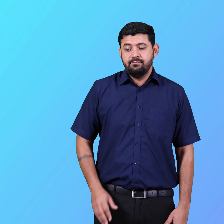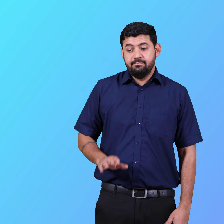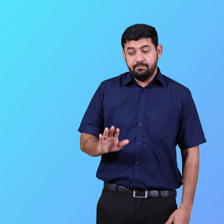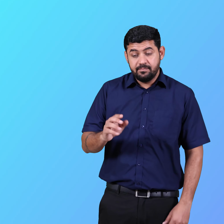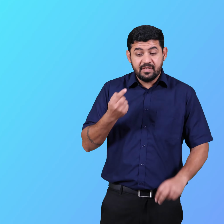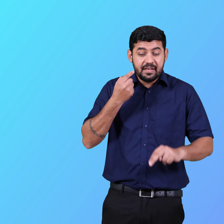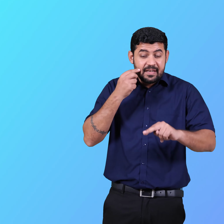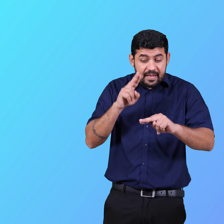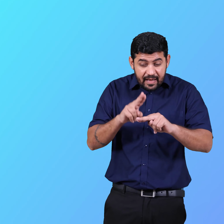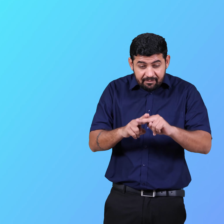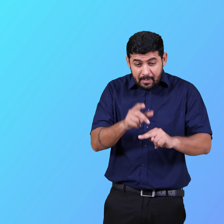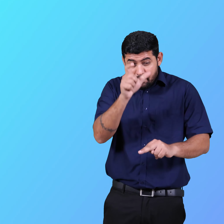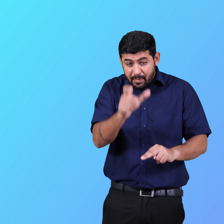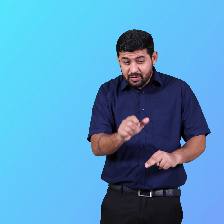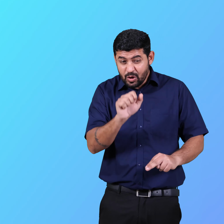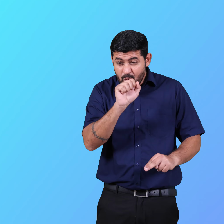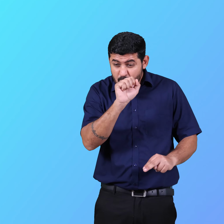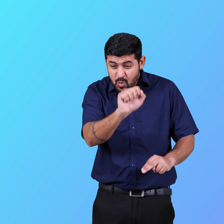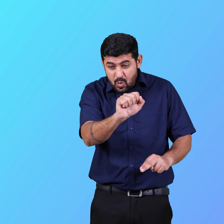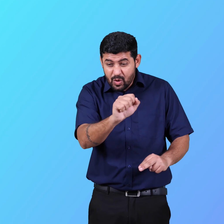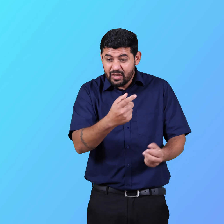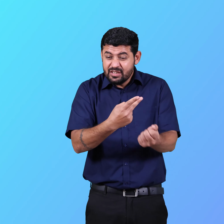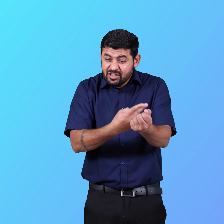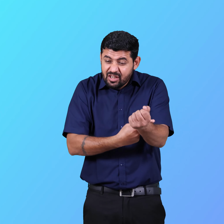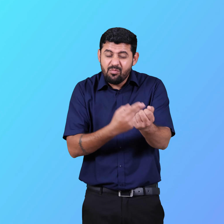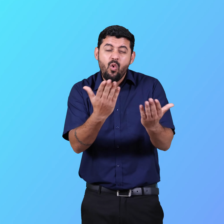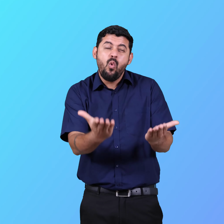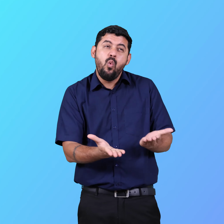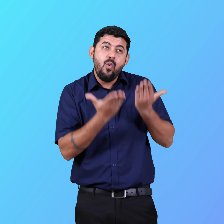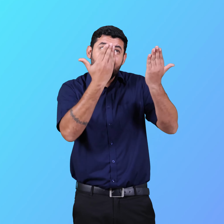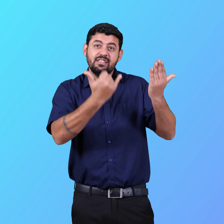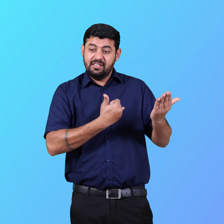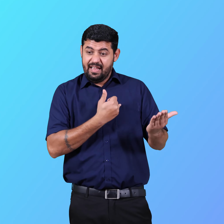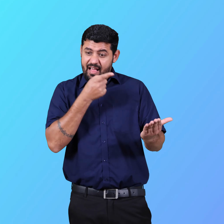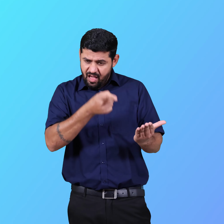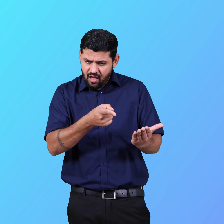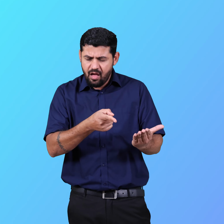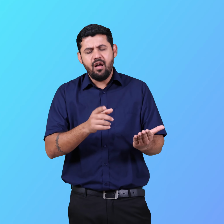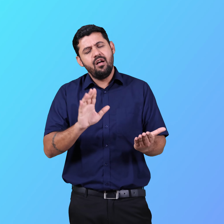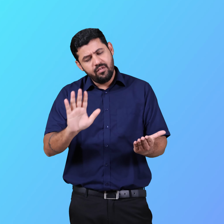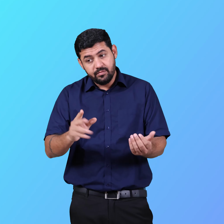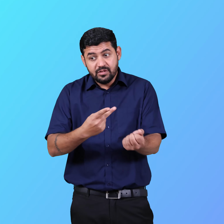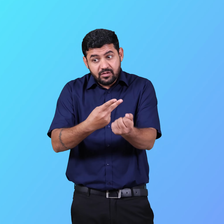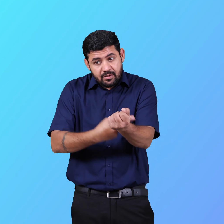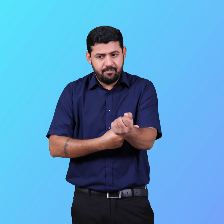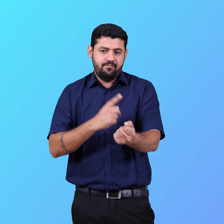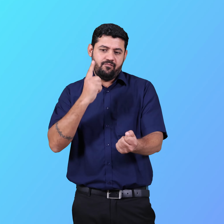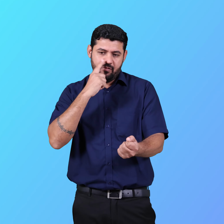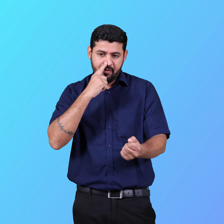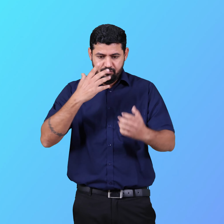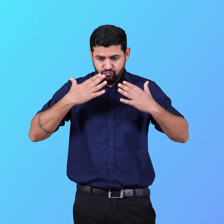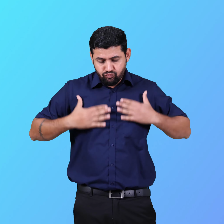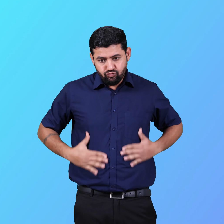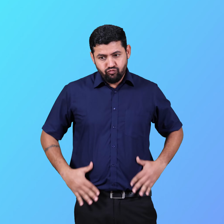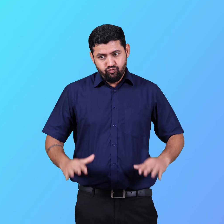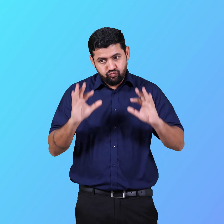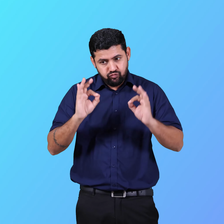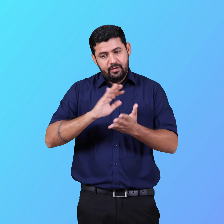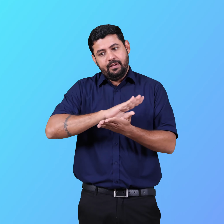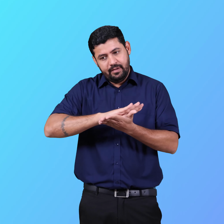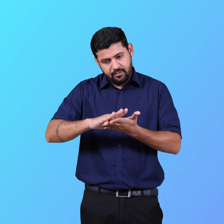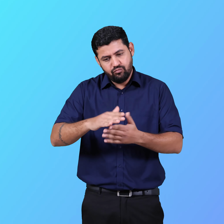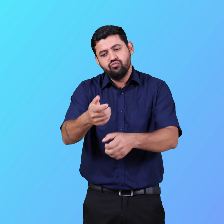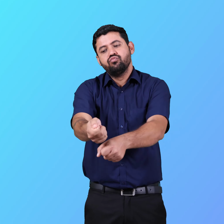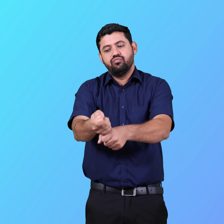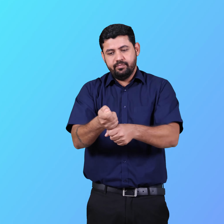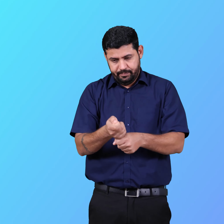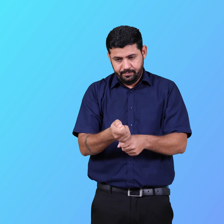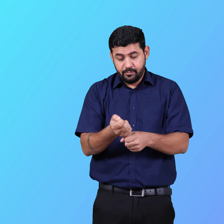“If you bring a lamb as your sin offering, you must bring a female lamb that has nothing wrong with it.